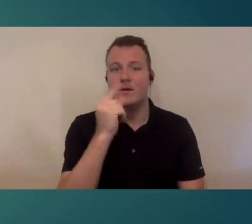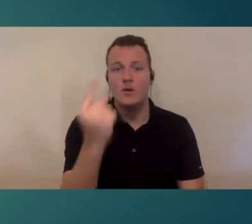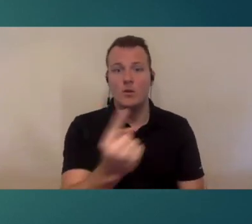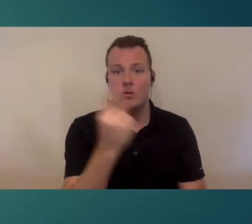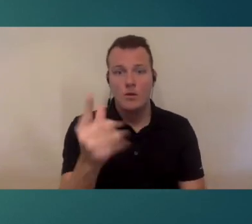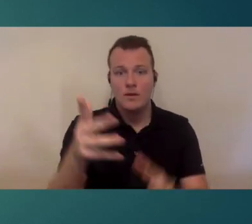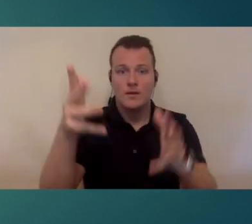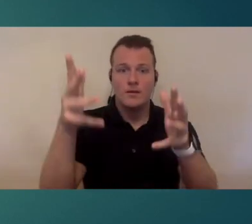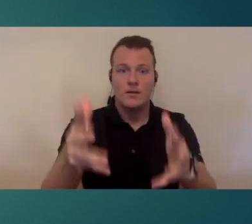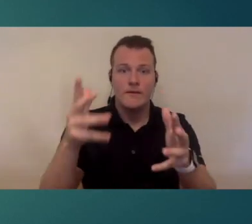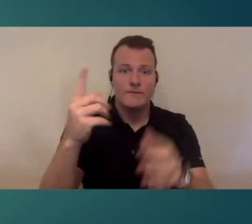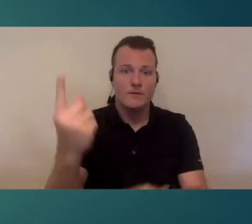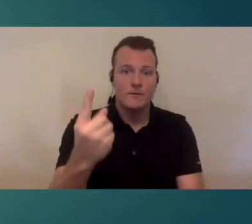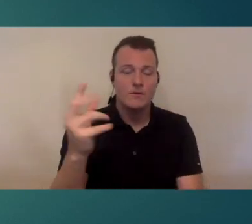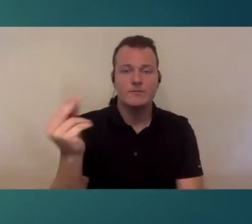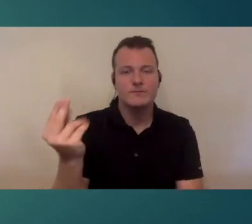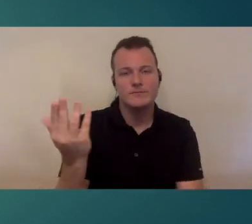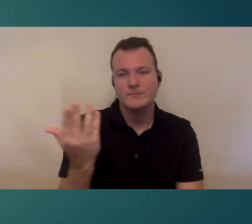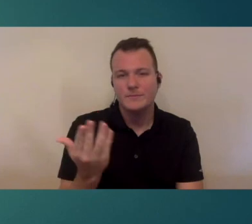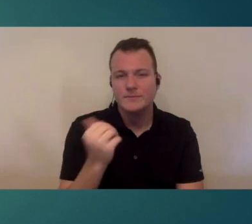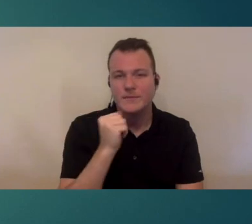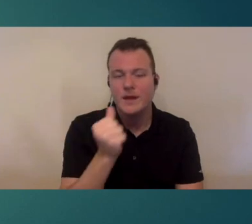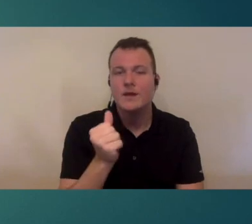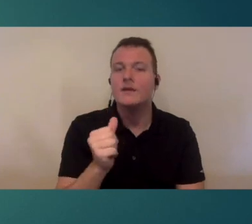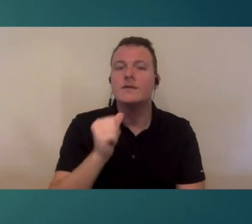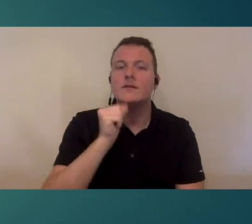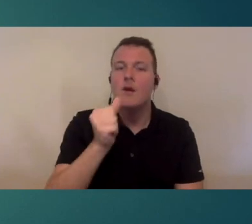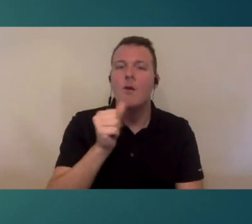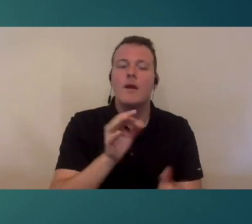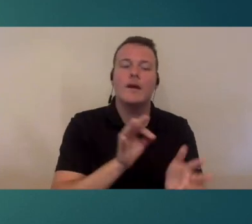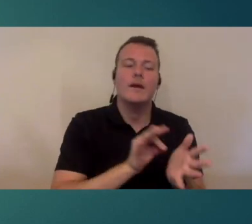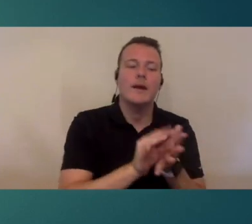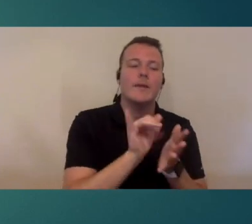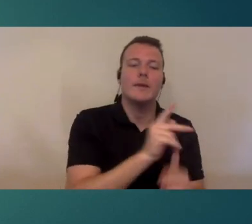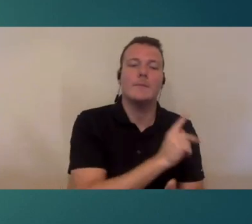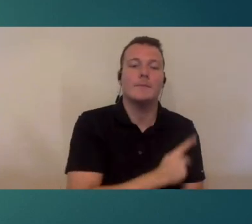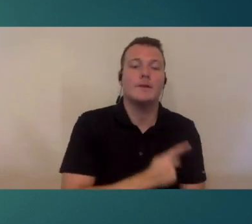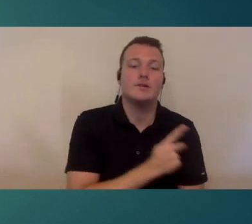left alone with a patient, don't necessarily count that patient as your